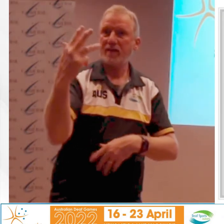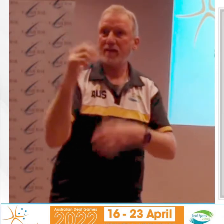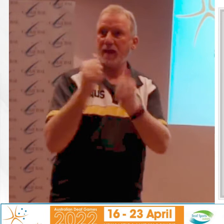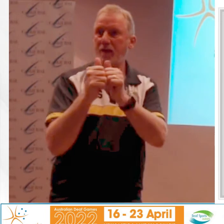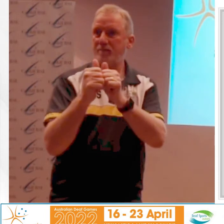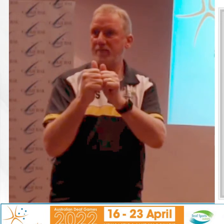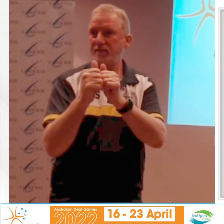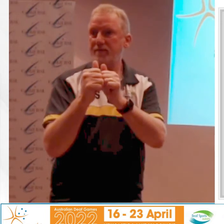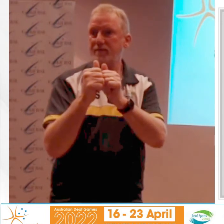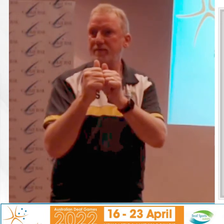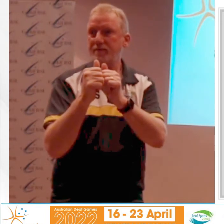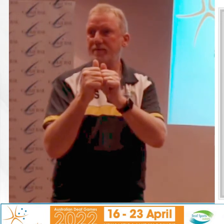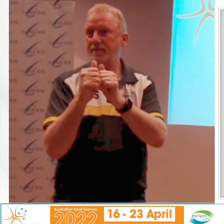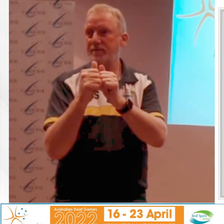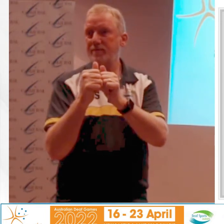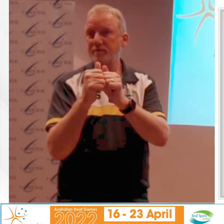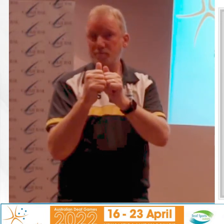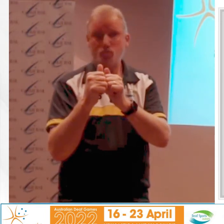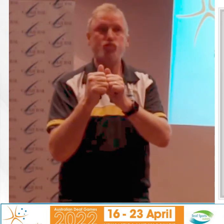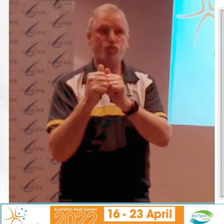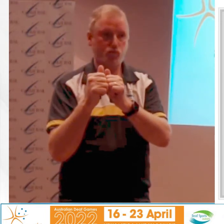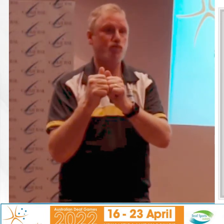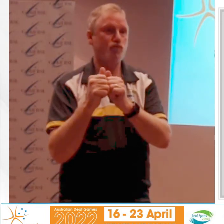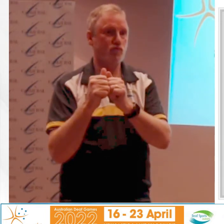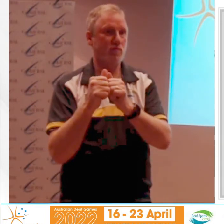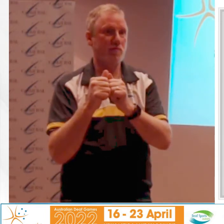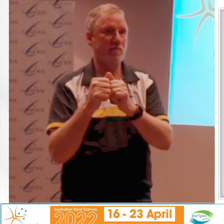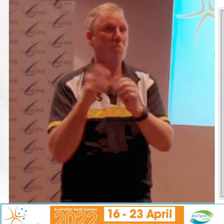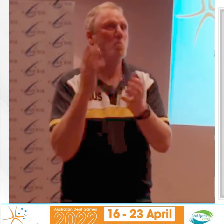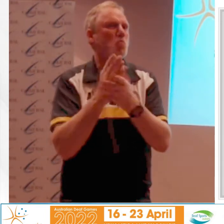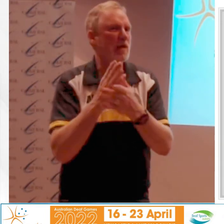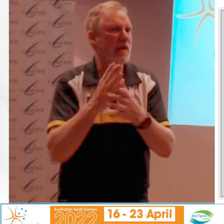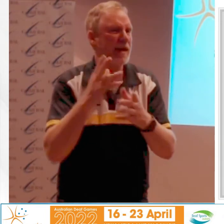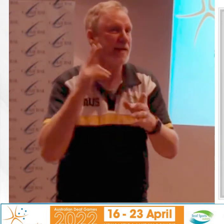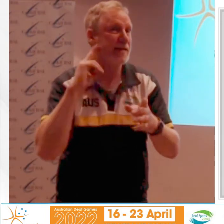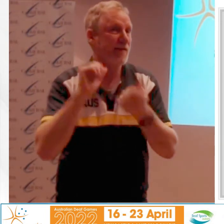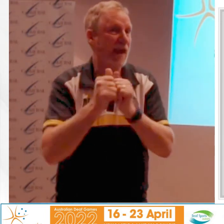next year will be the 19th australian games which is a pretty great achievement